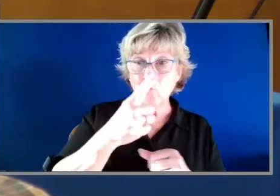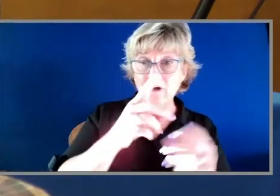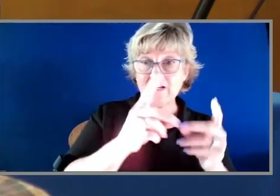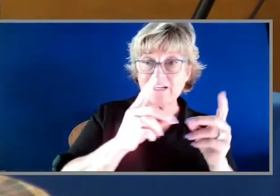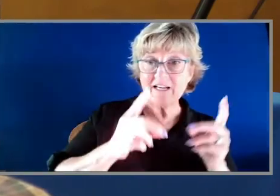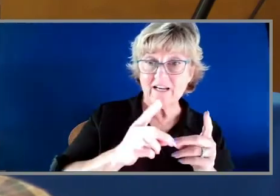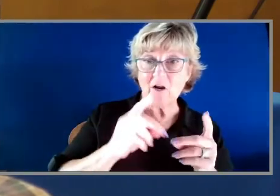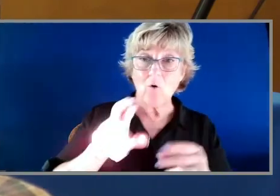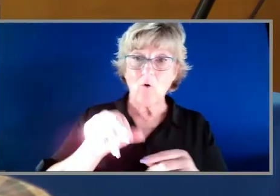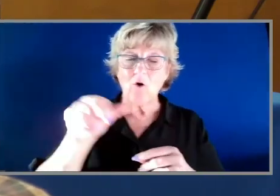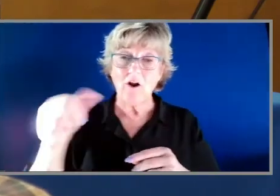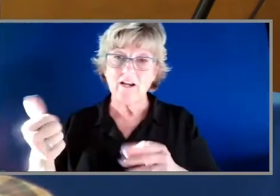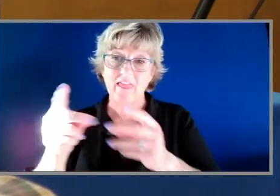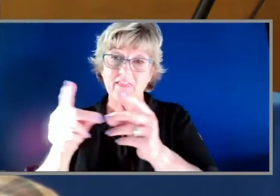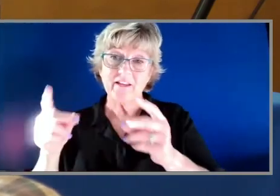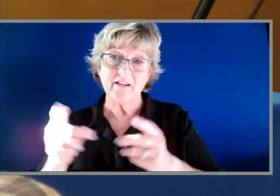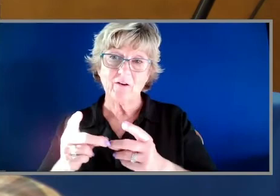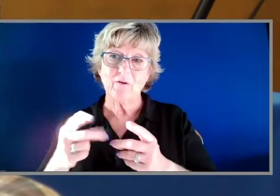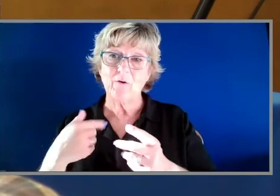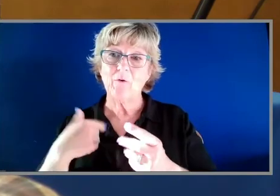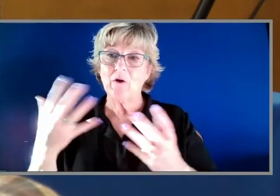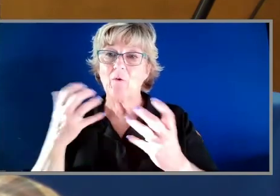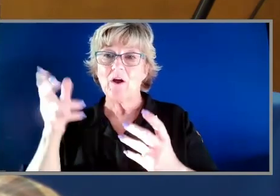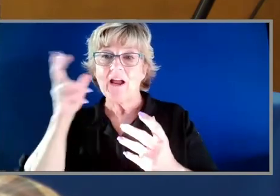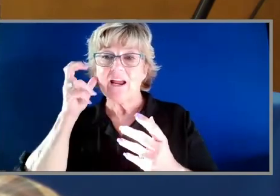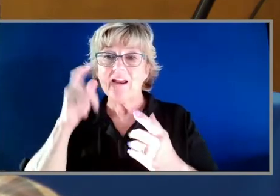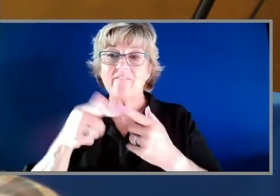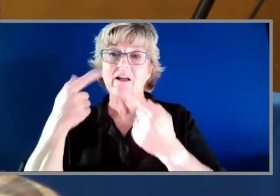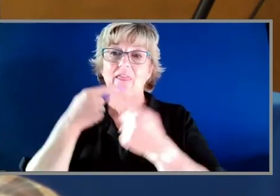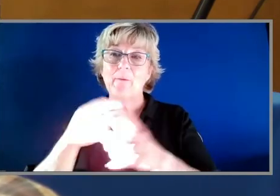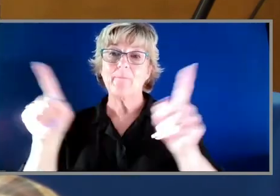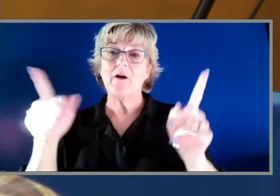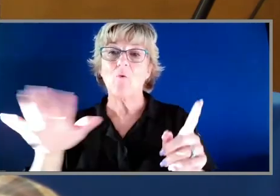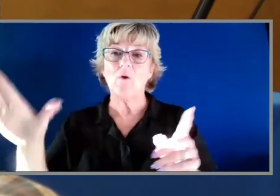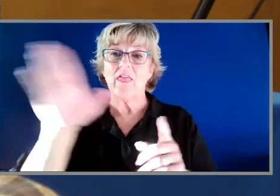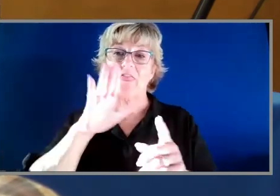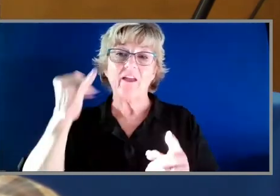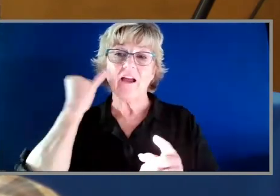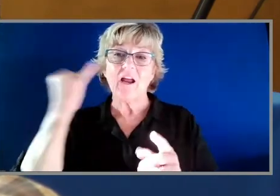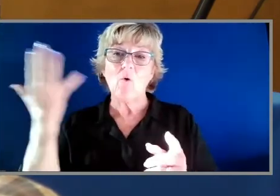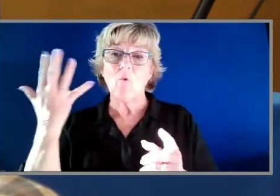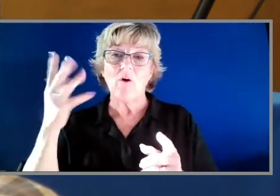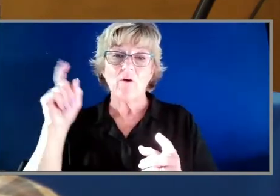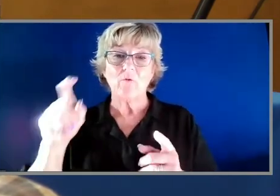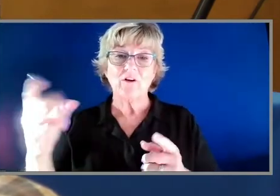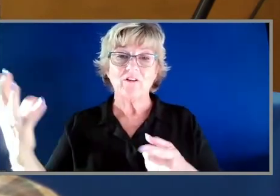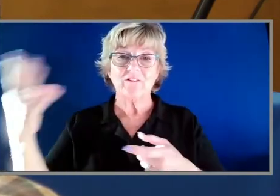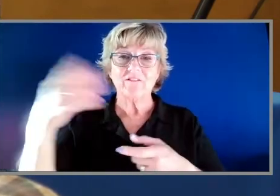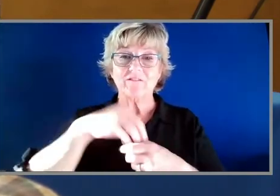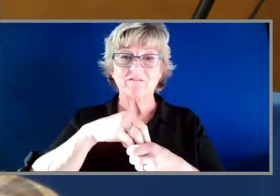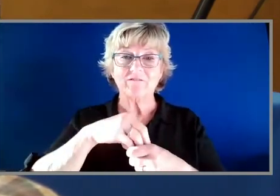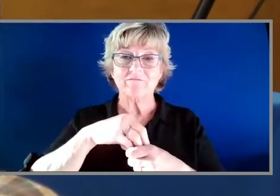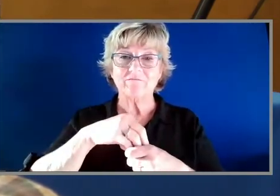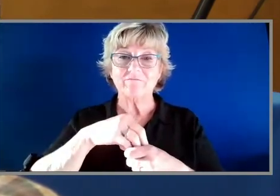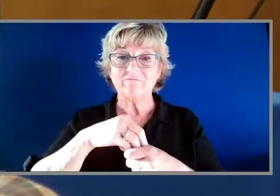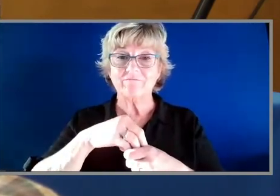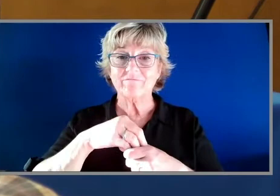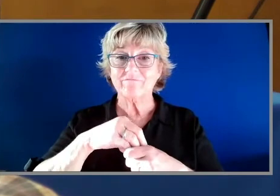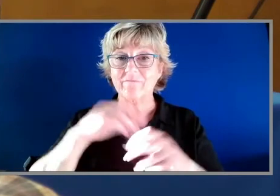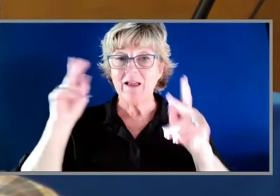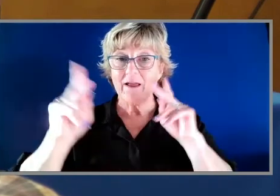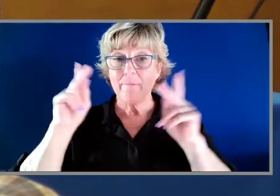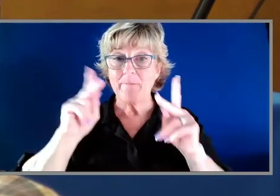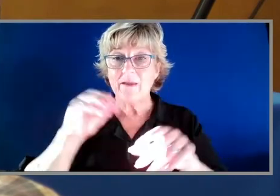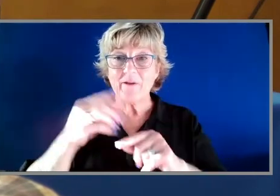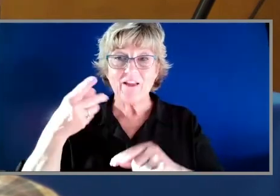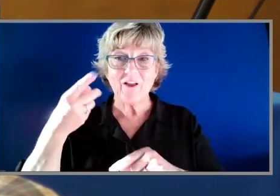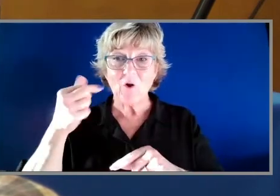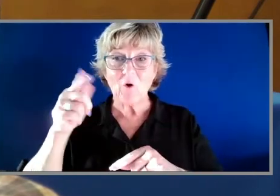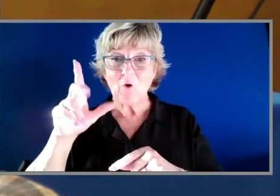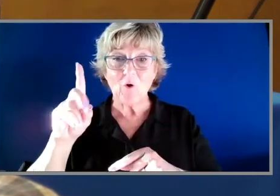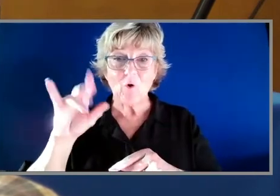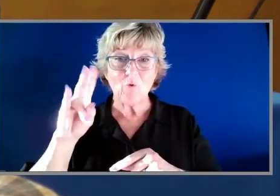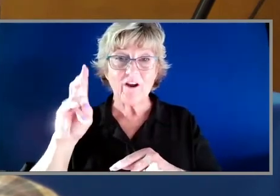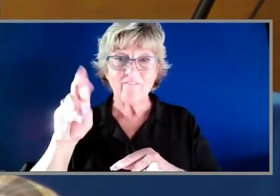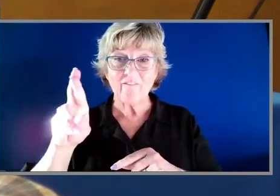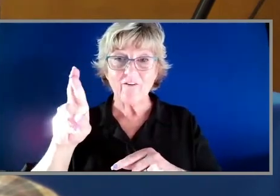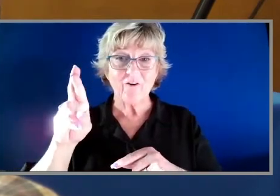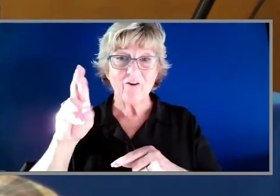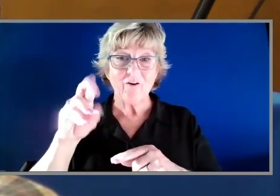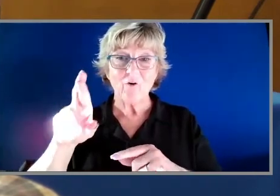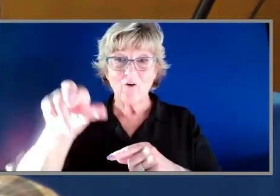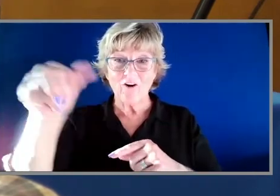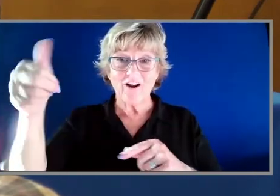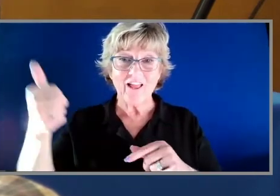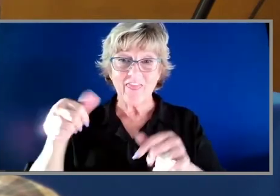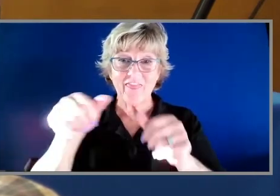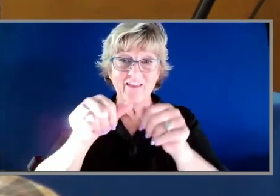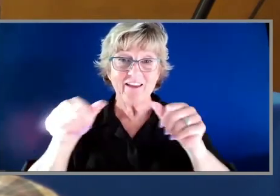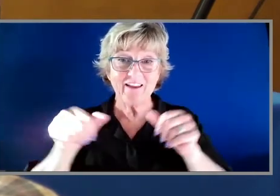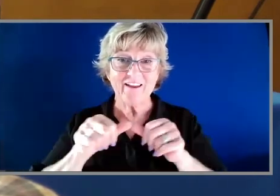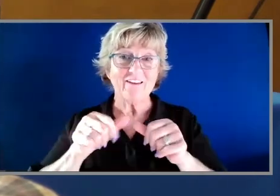Studio: gold river is included in one district or another we'd love to hear from the public as to what their opinions of where